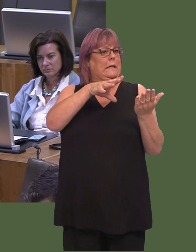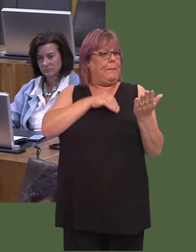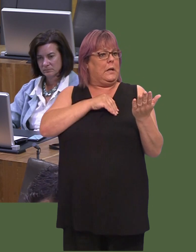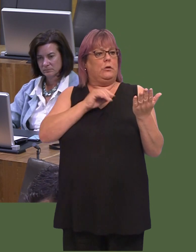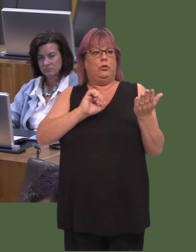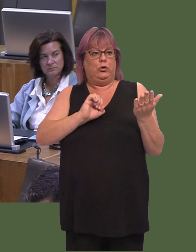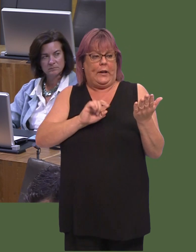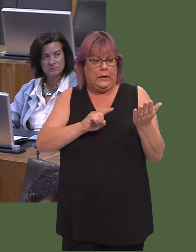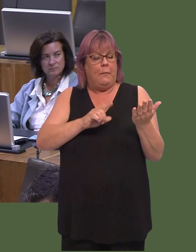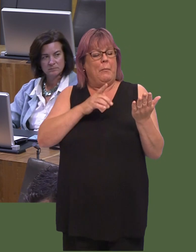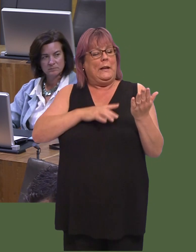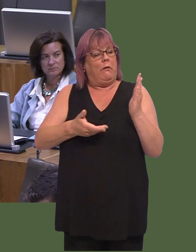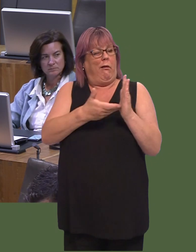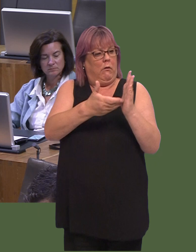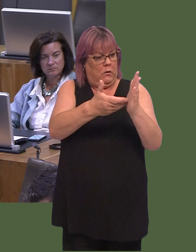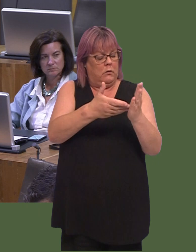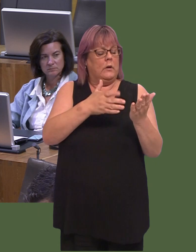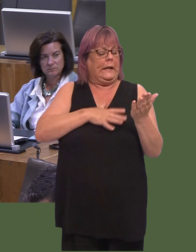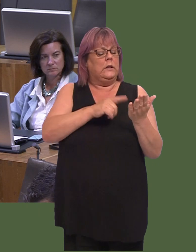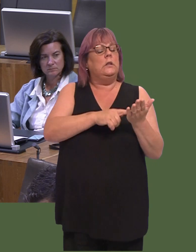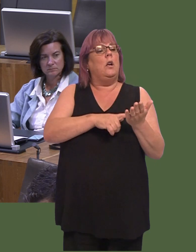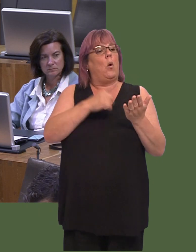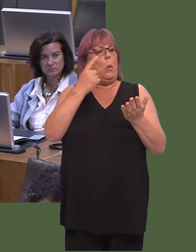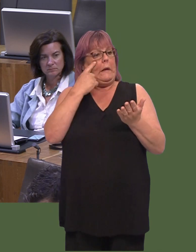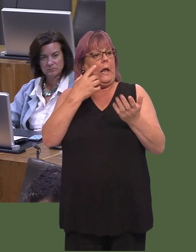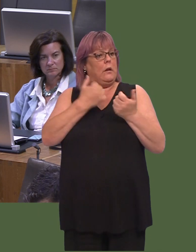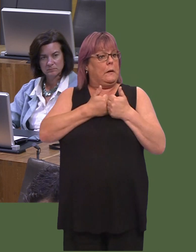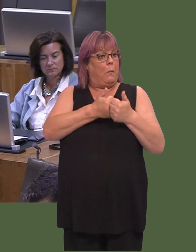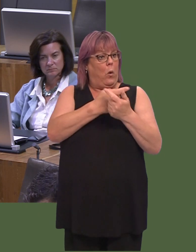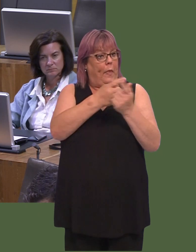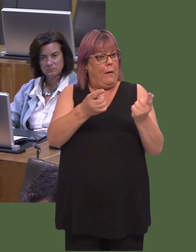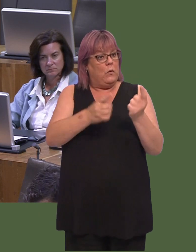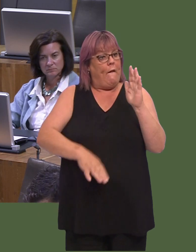accepted in principle and look very carefully at what more we might be able to do in order